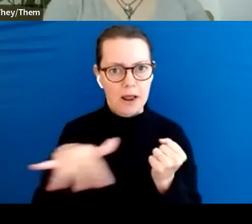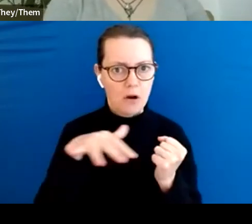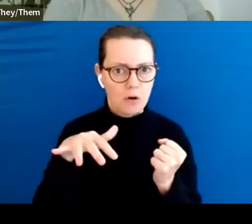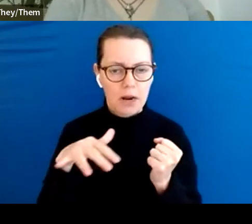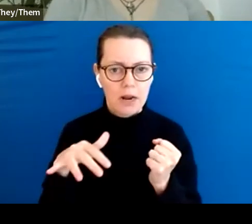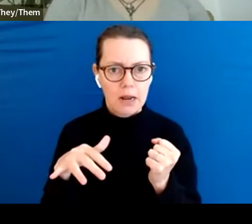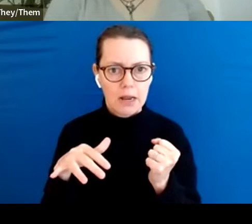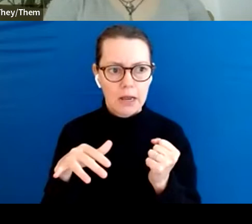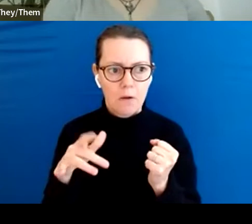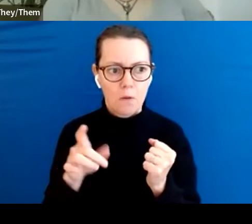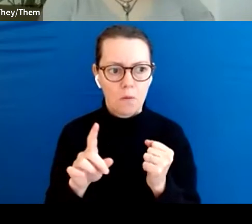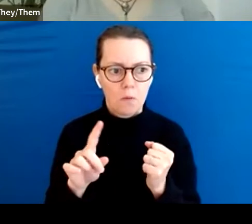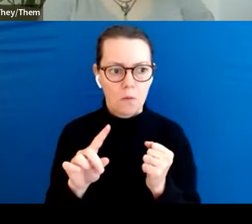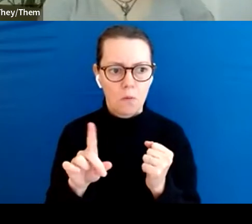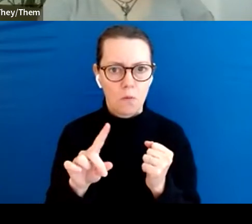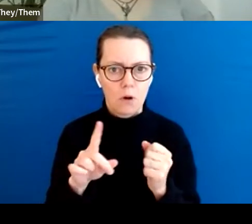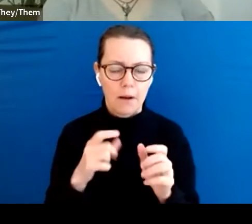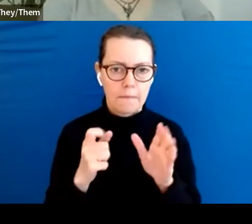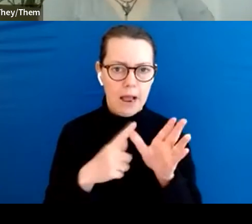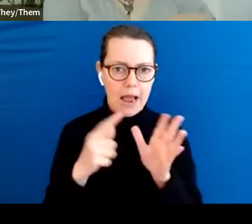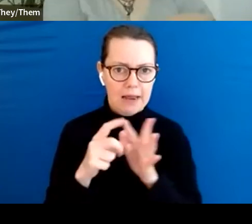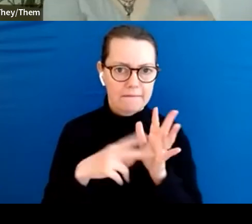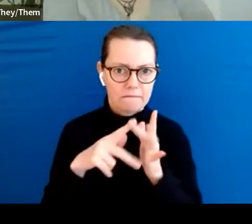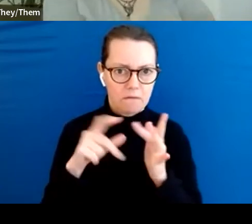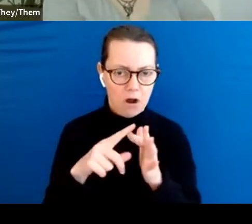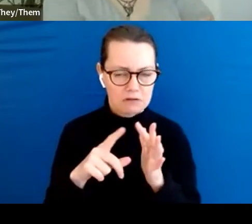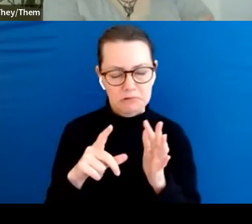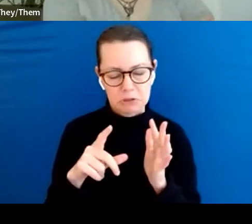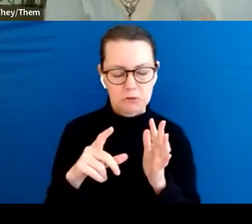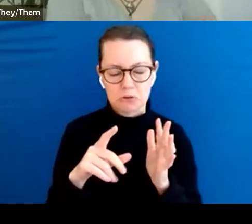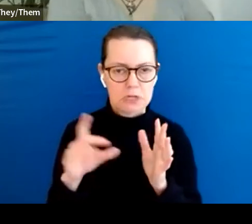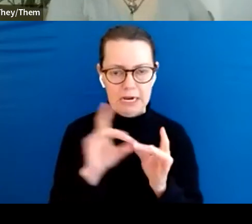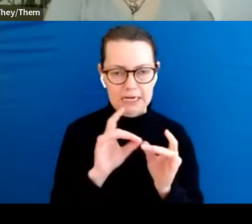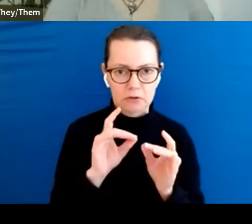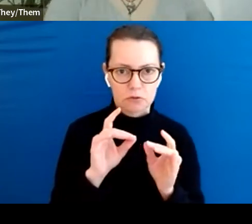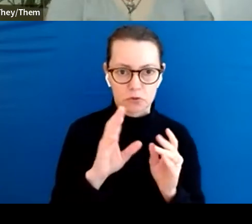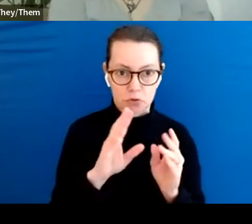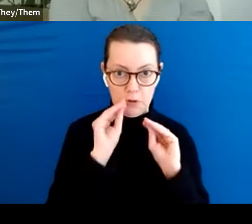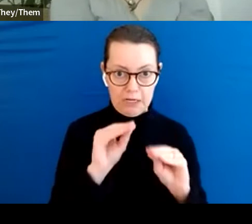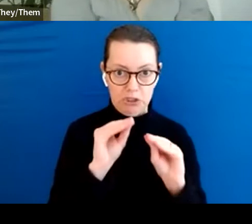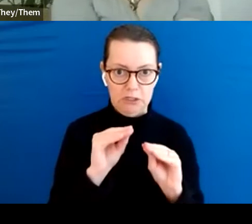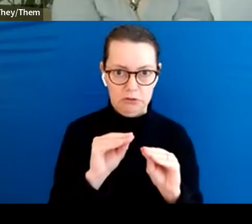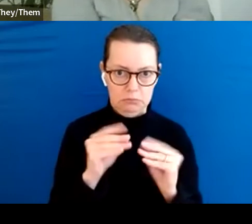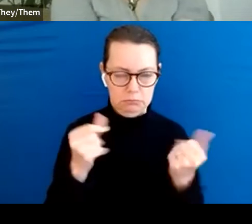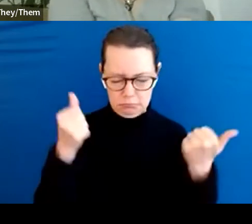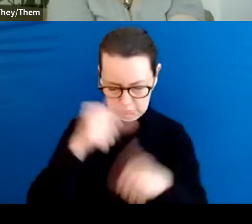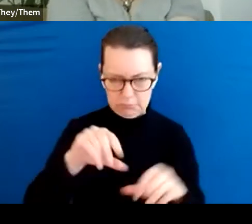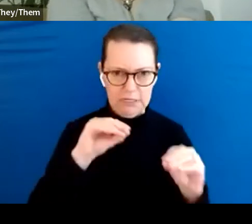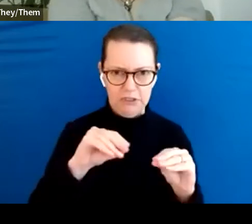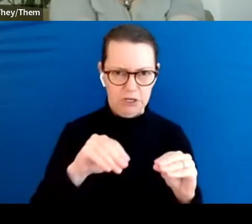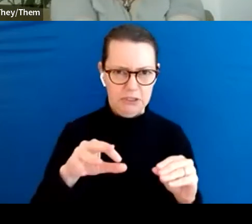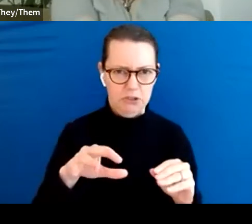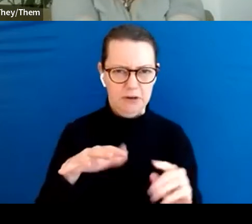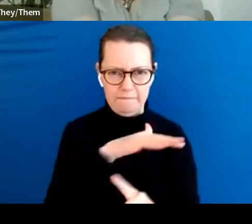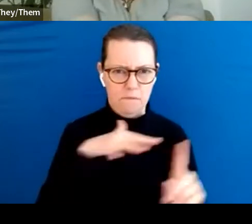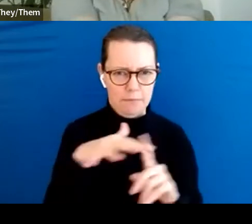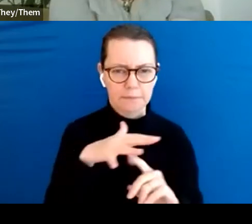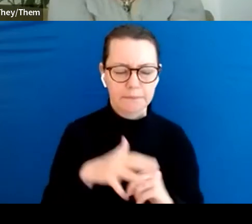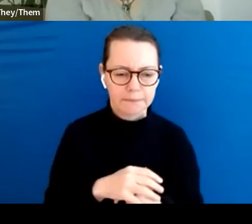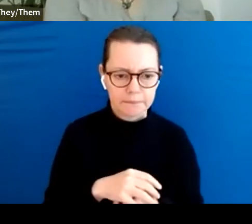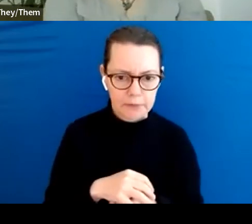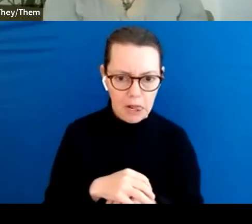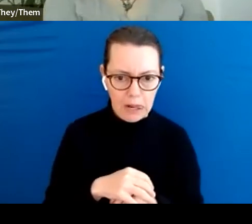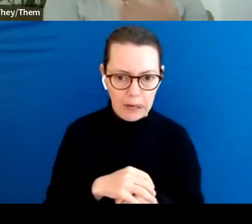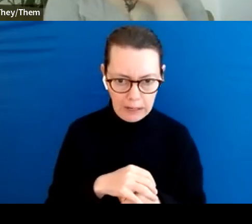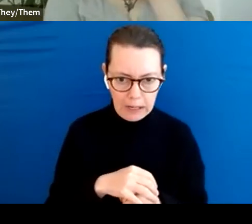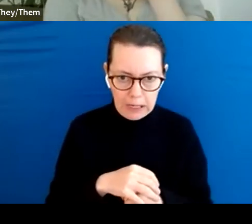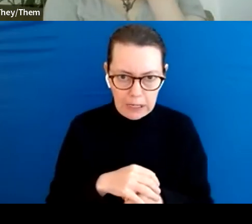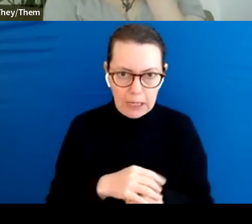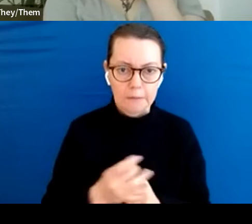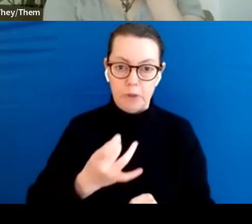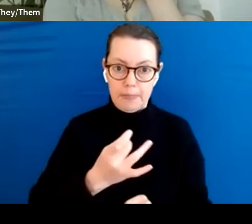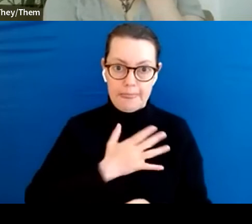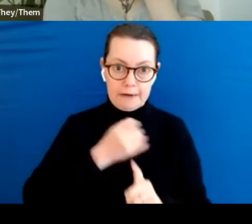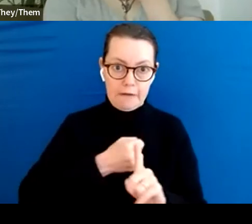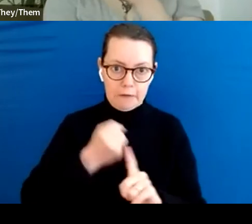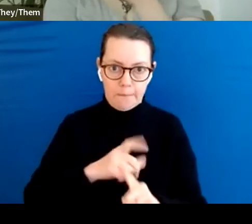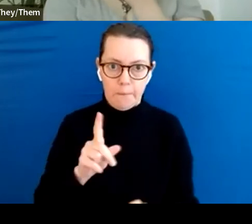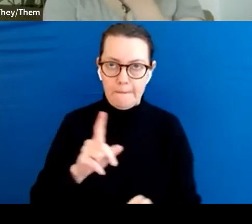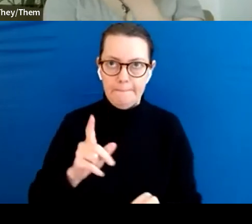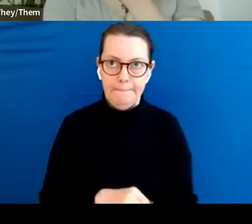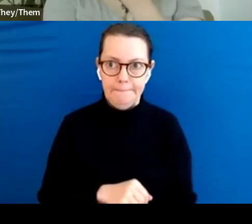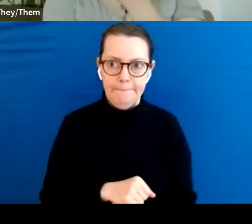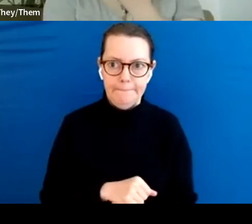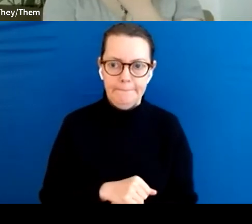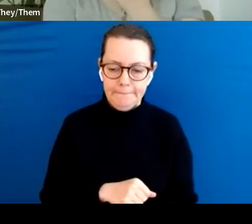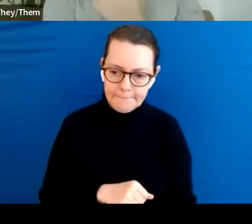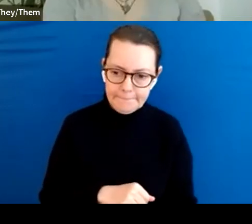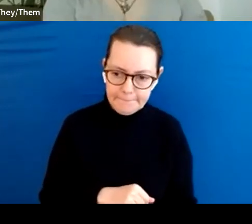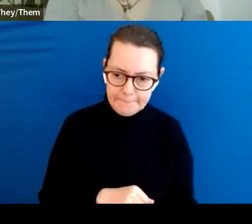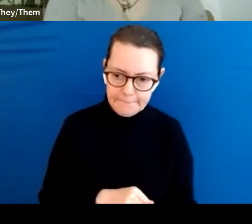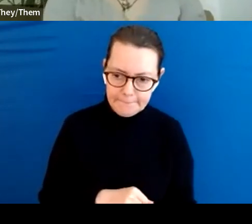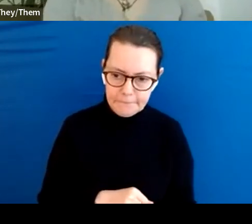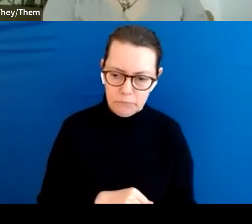So a lot of my advice or tips will relate back to an education space. And what I kind of had around the building self advocacy skills, early